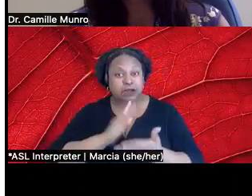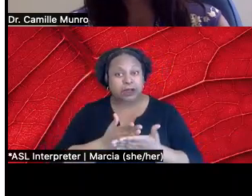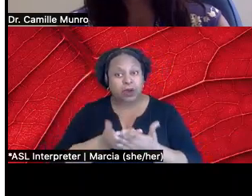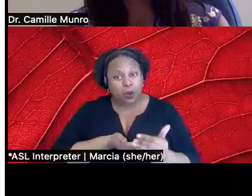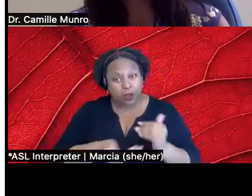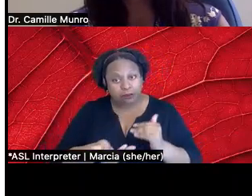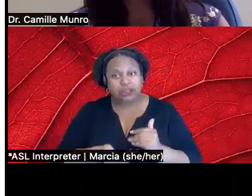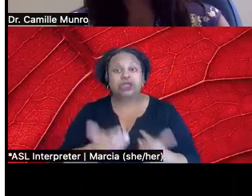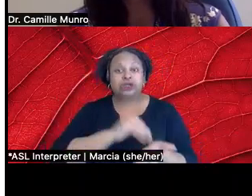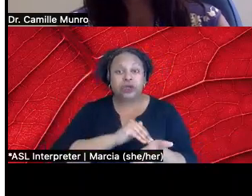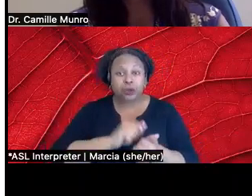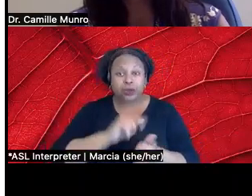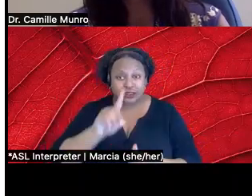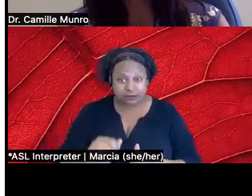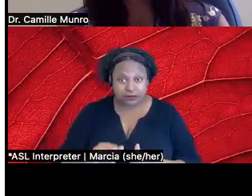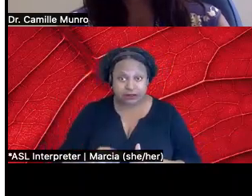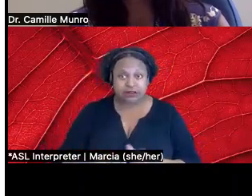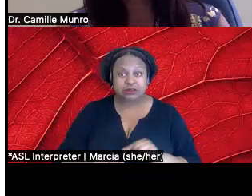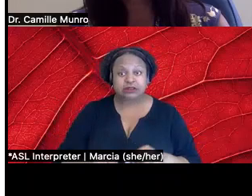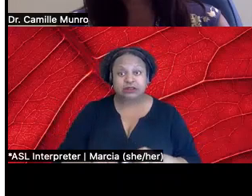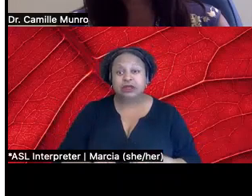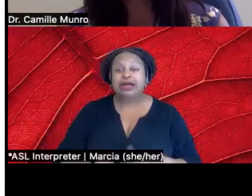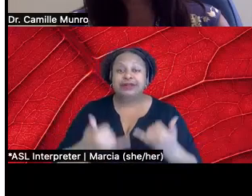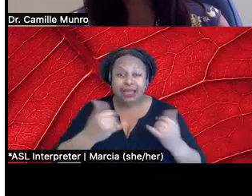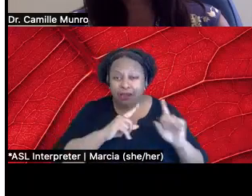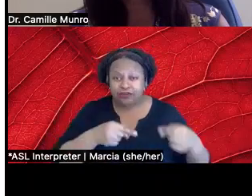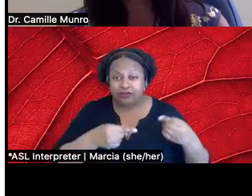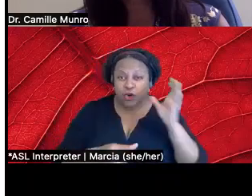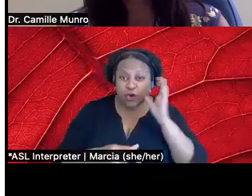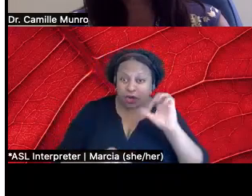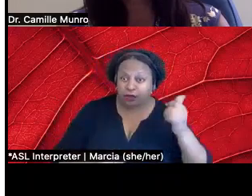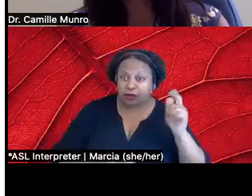And actually I've since heard from others with disabilities how important these